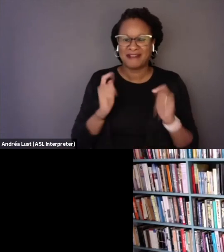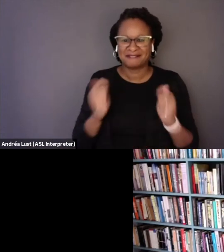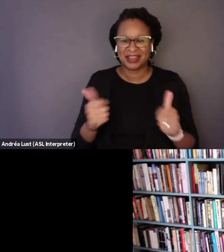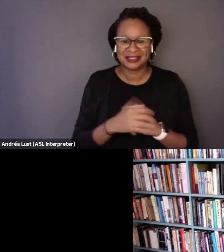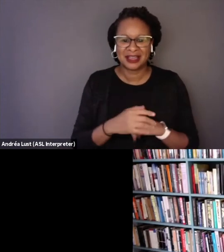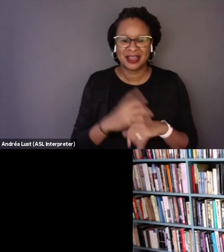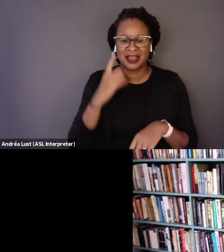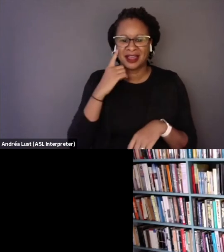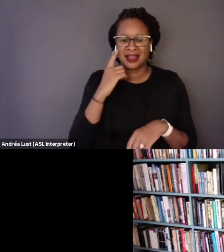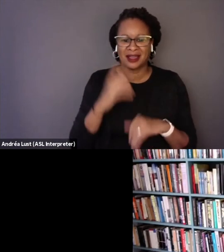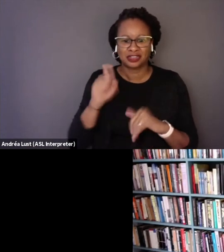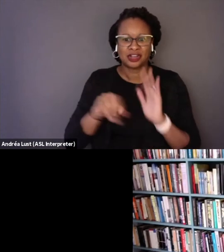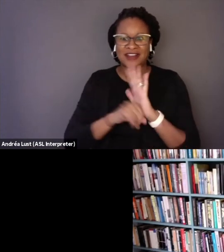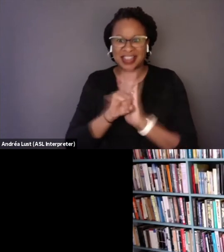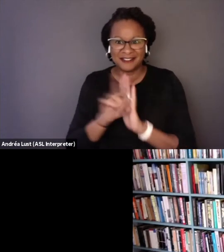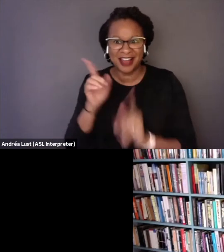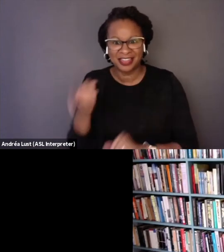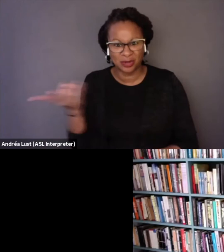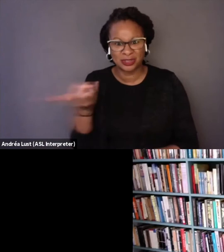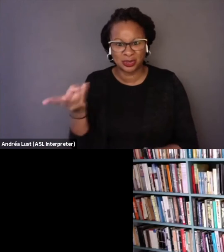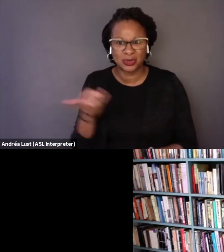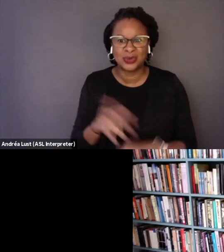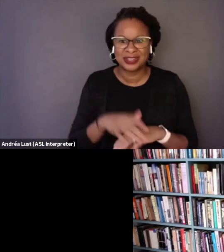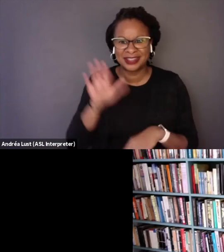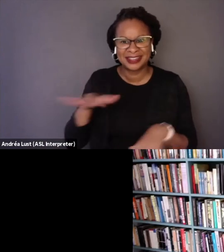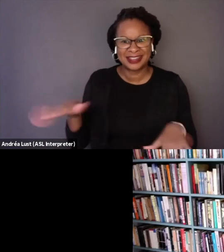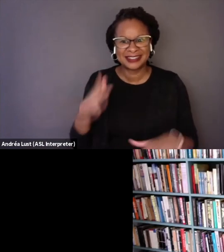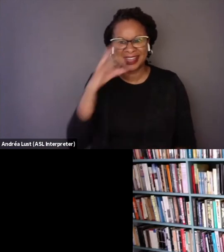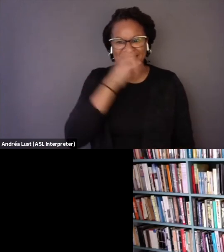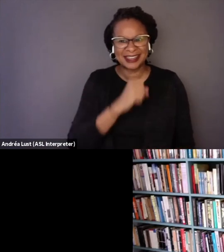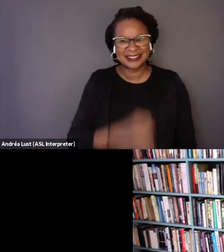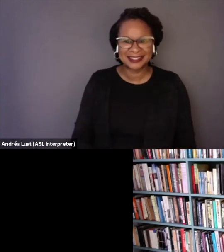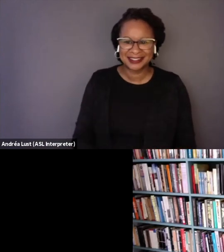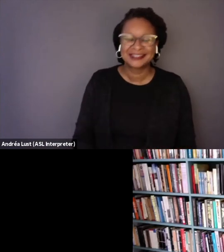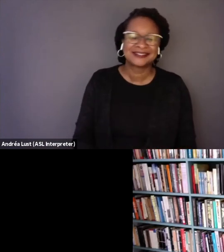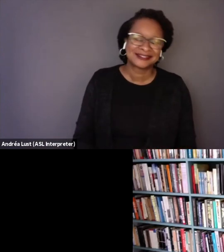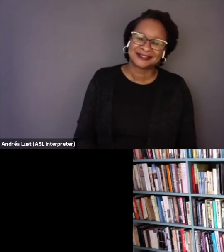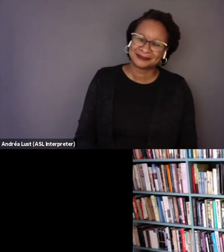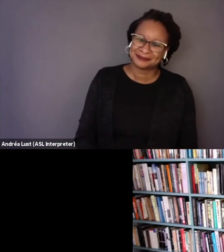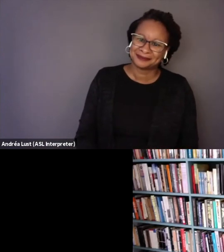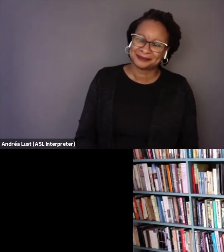We should've IDed them I guess. How about that? (they both laugh) No, but I would have assumed